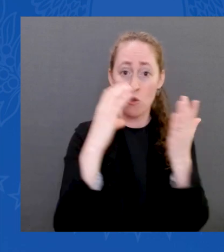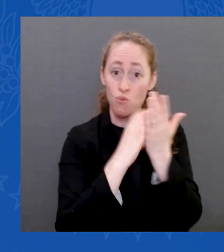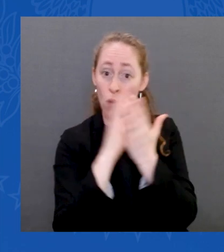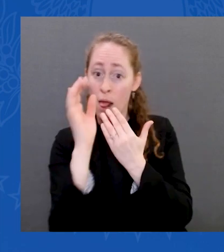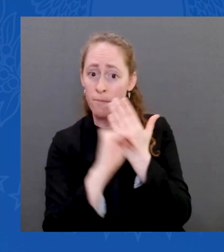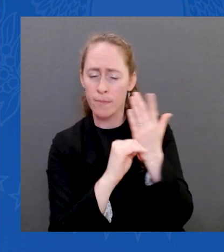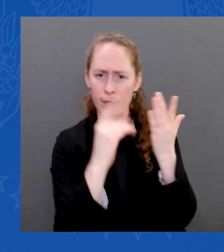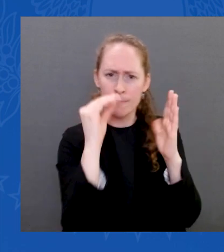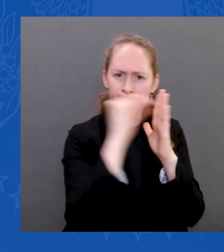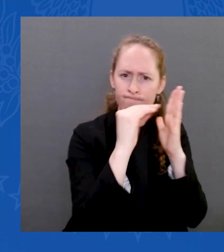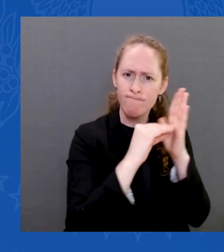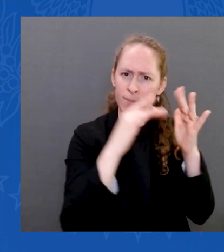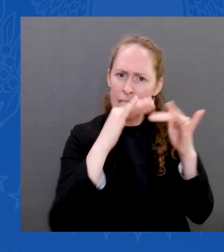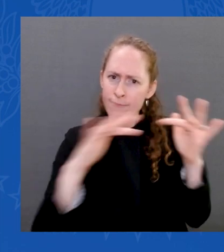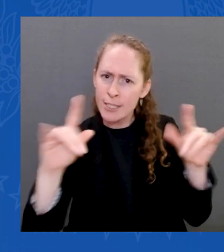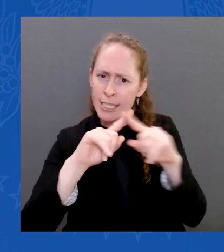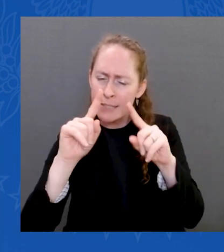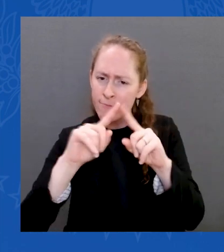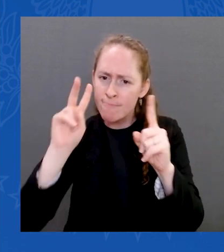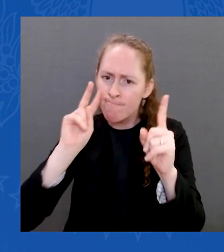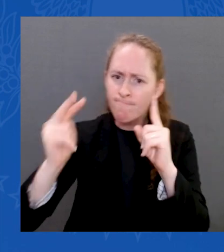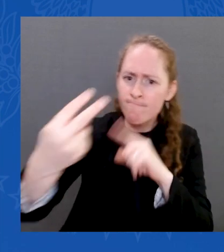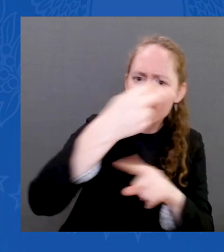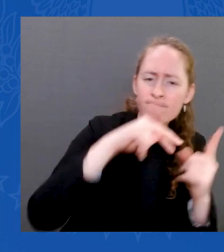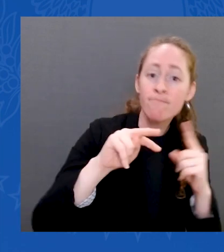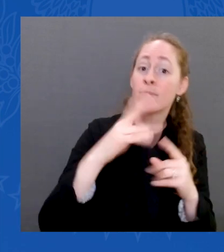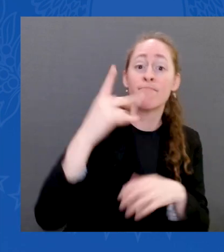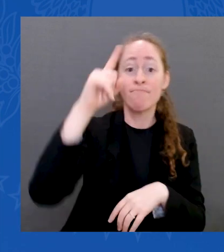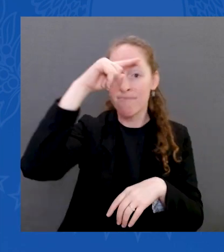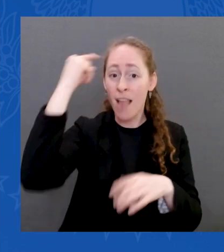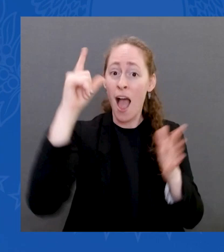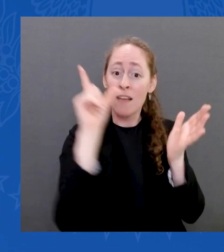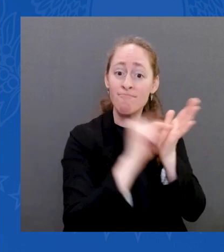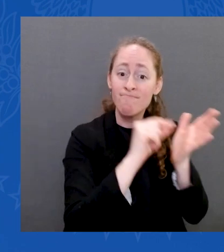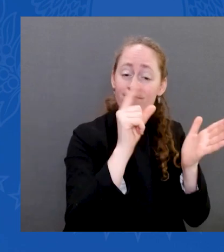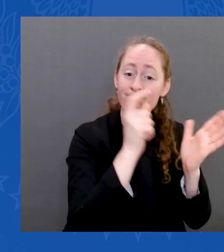and made sure that all students felt a sense of belonging.